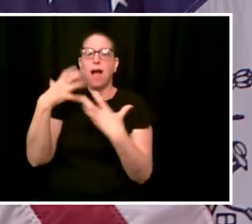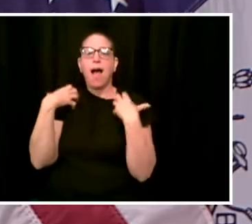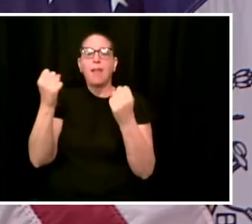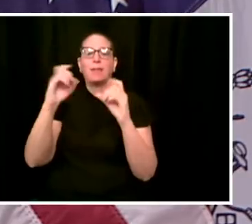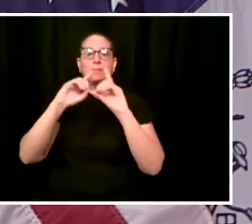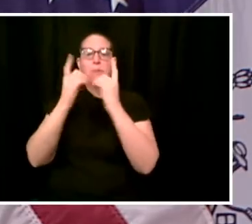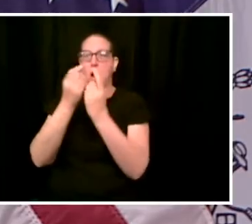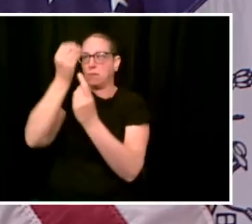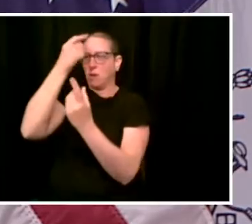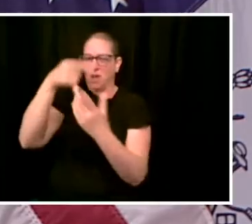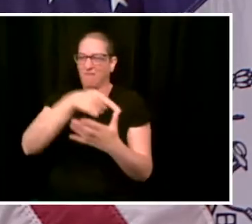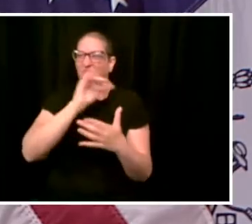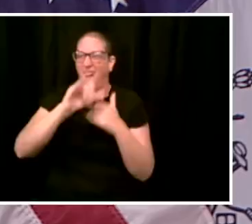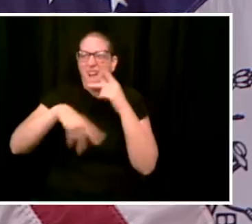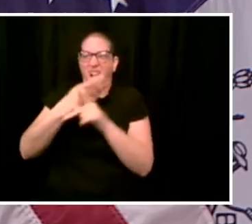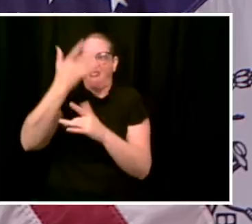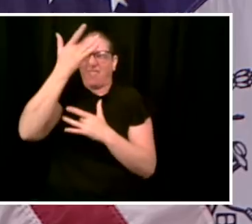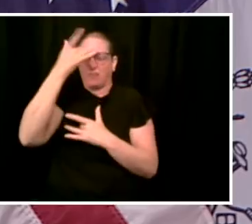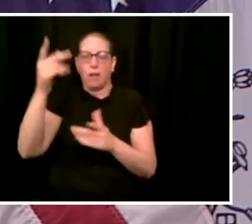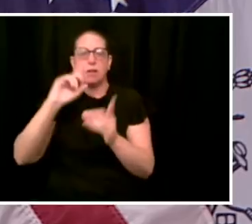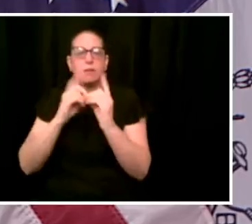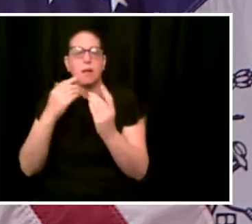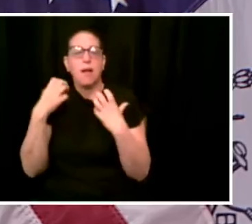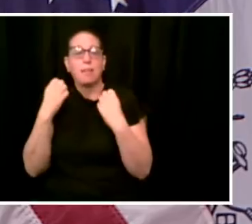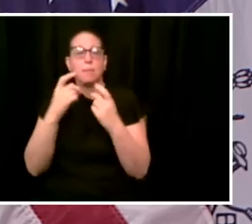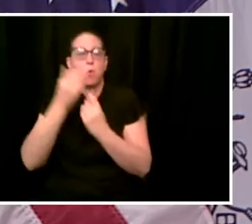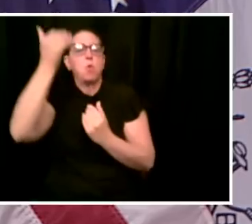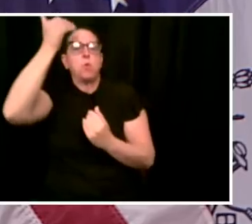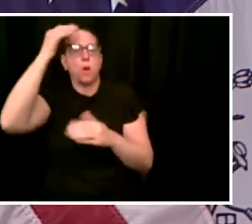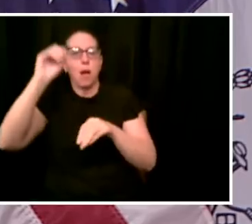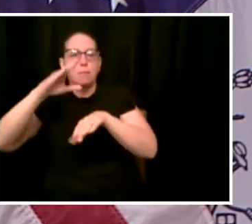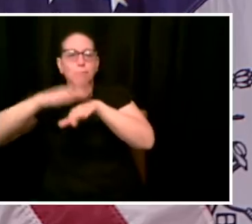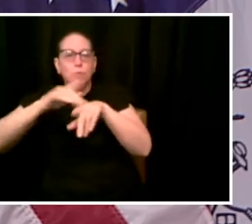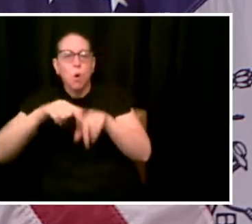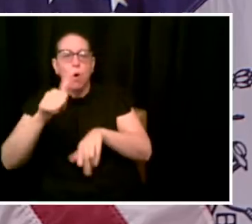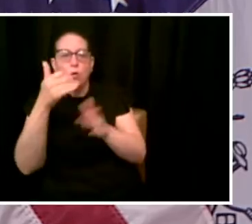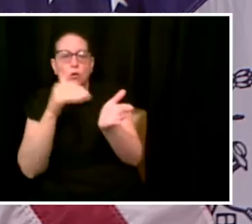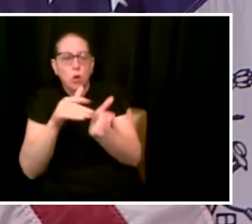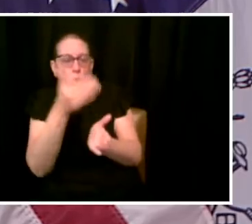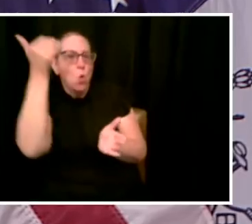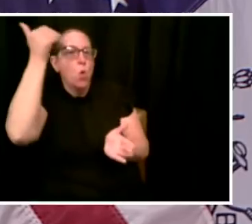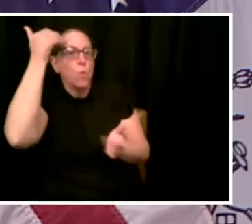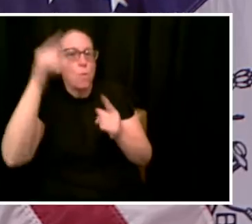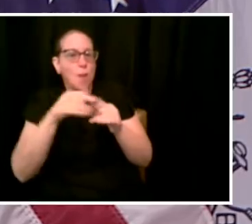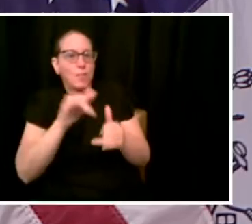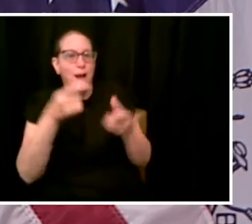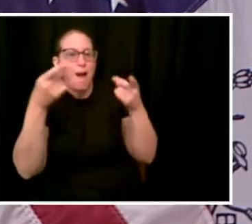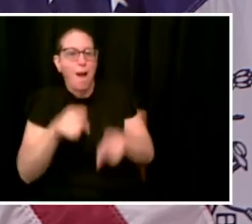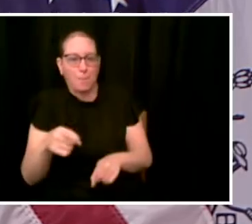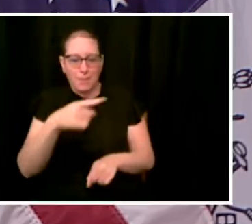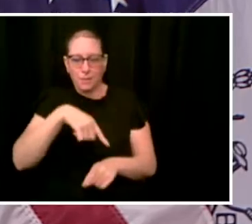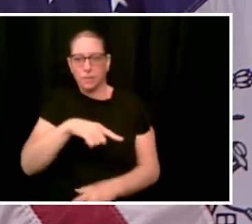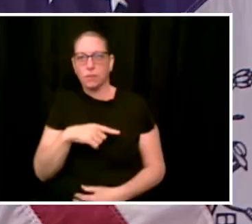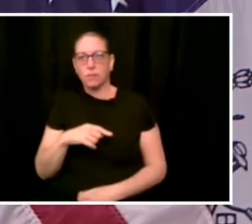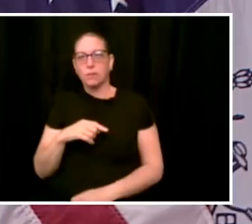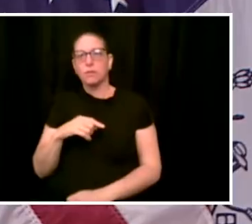SO WE'RE IN A PROACTIVE STANCE TGETING INFORMATION COO L DND HAPENNDOW WE CAN ADDRE IT. SO I'LL TURN TO